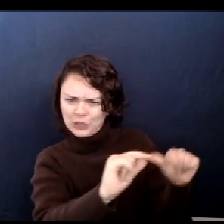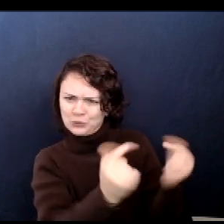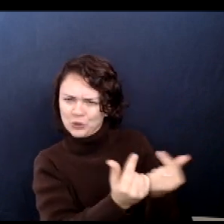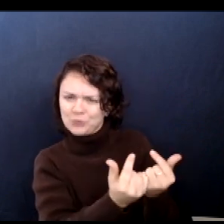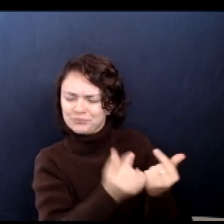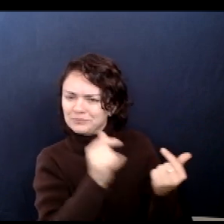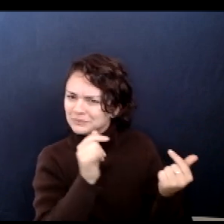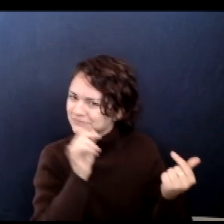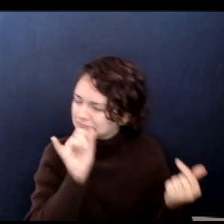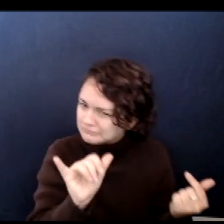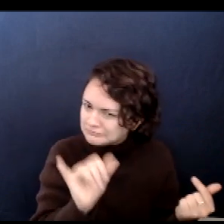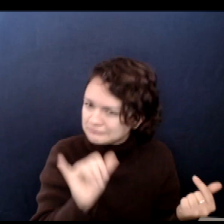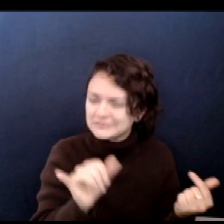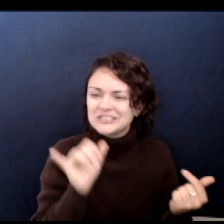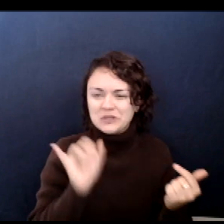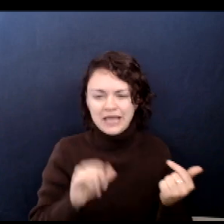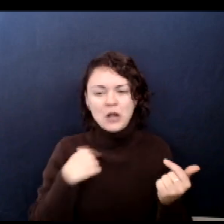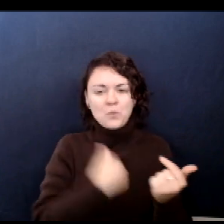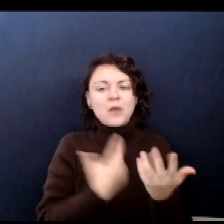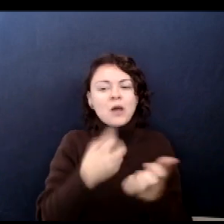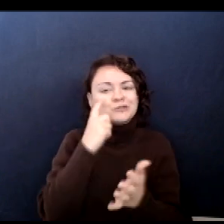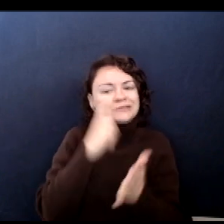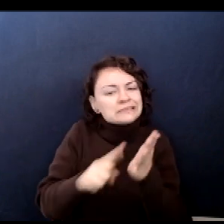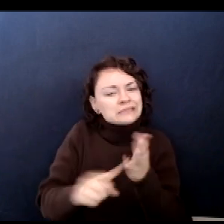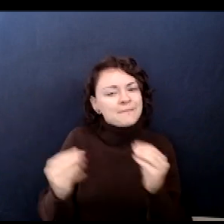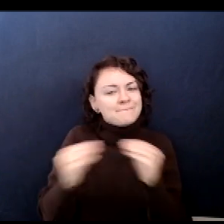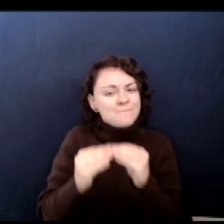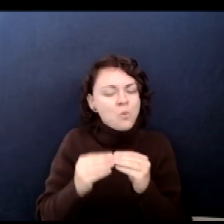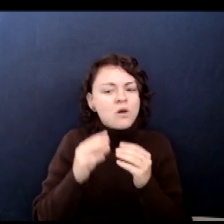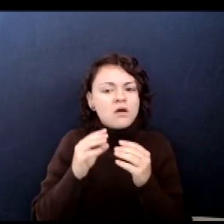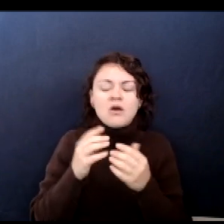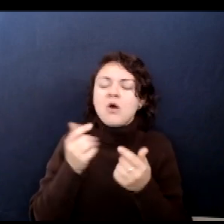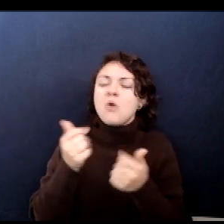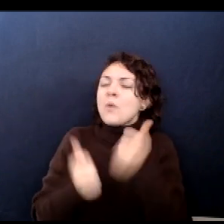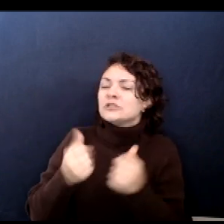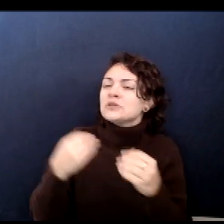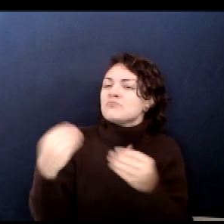where we hope to look into more about which providers are serving those individuals and what can we